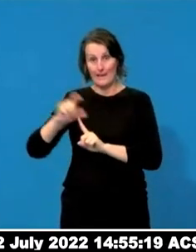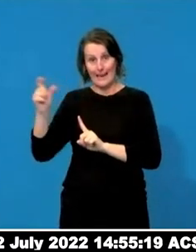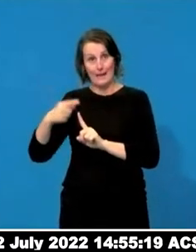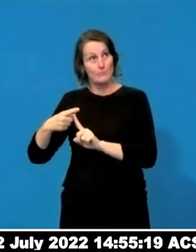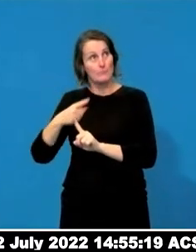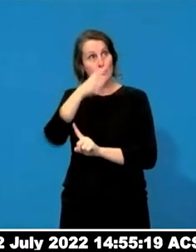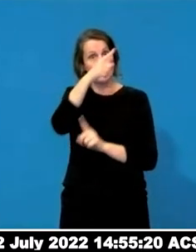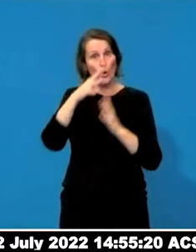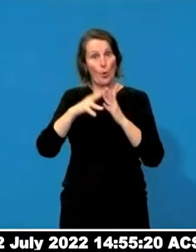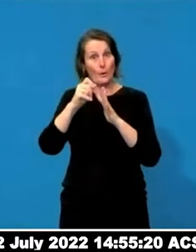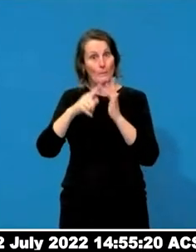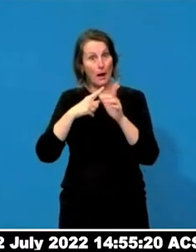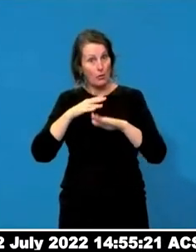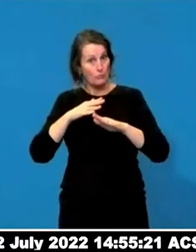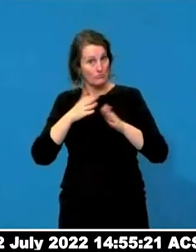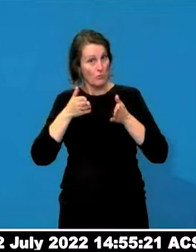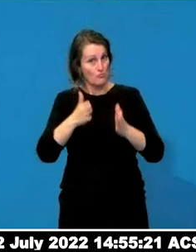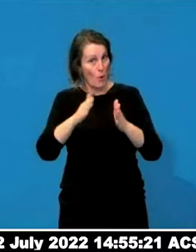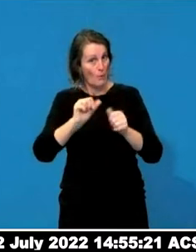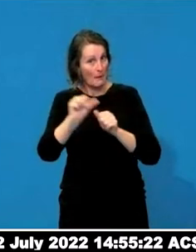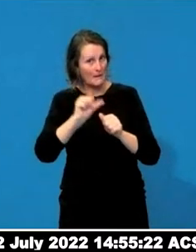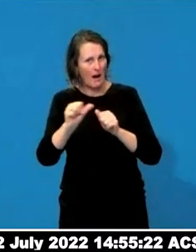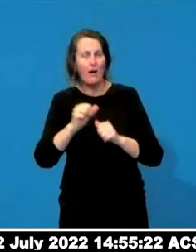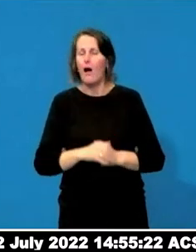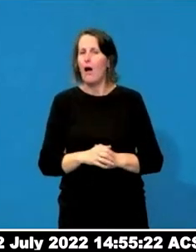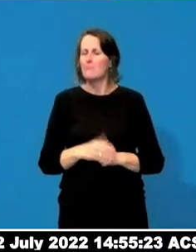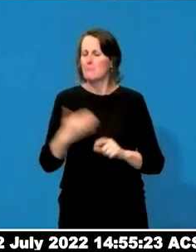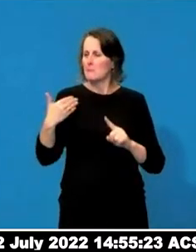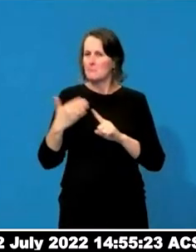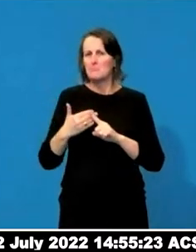They have done some really good work on that road in the past six months to a year.